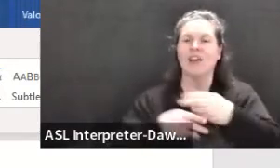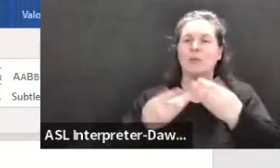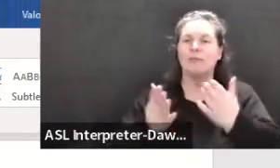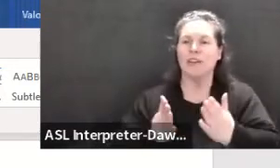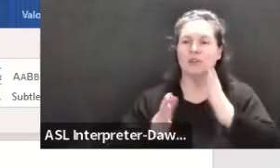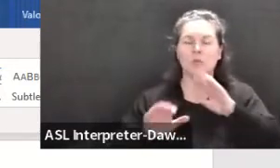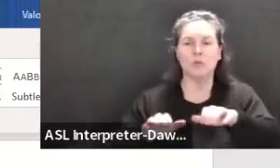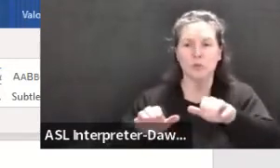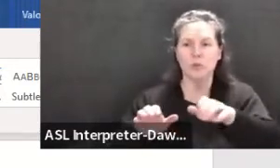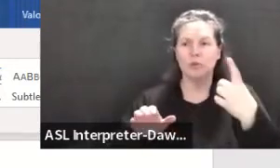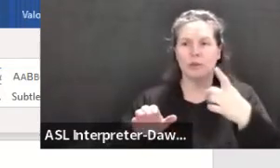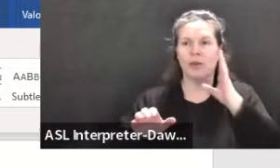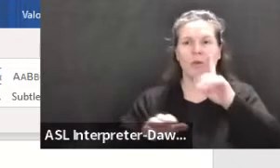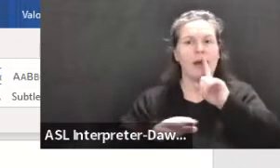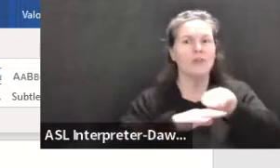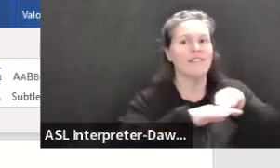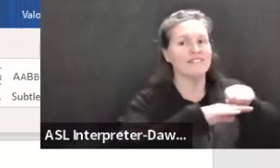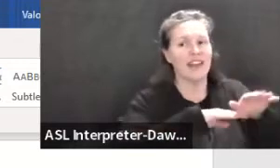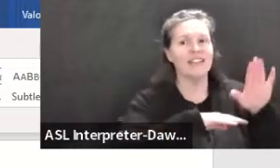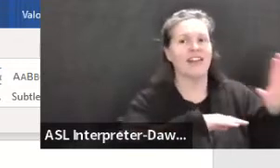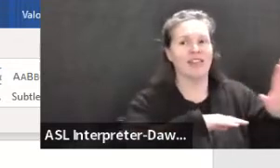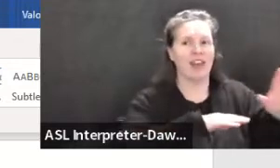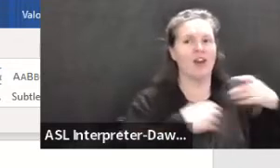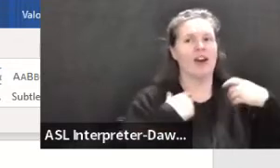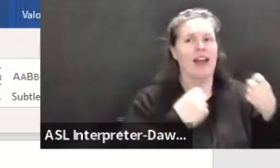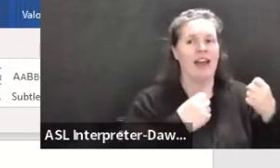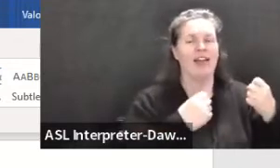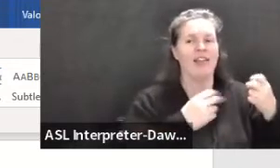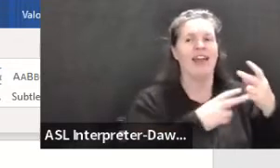that is actually going to affect their health equity? Does that make sense?